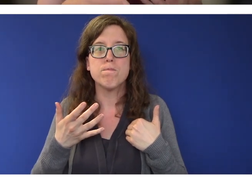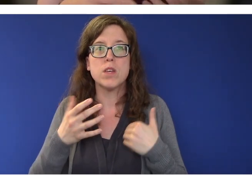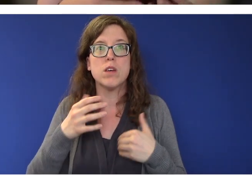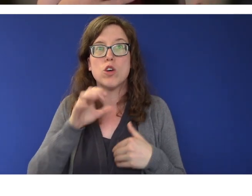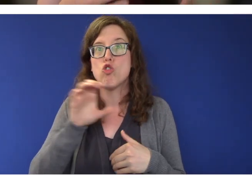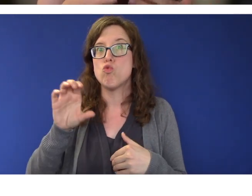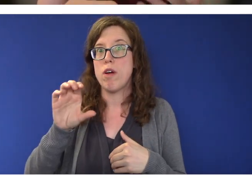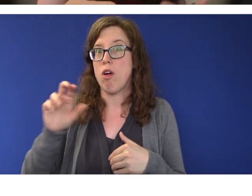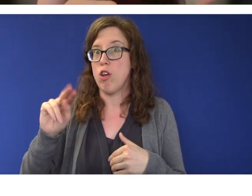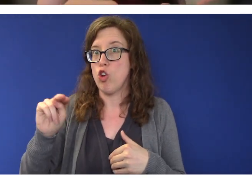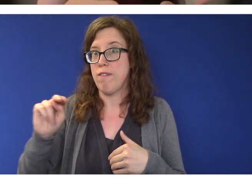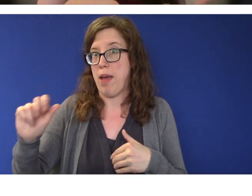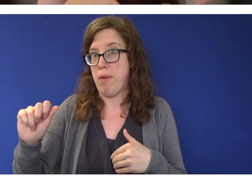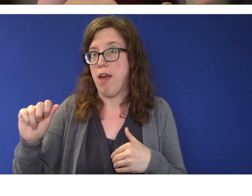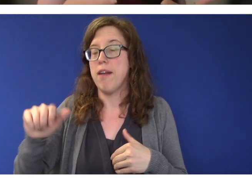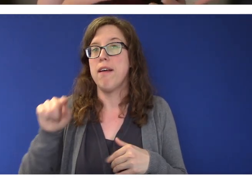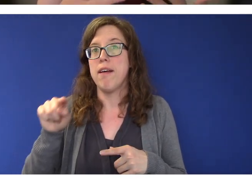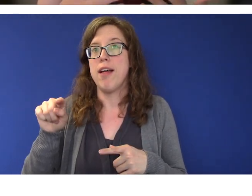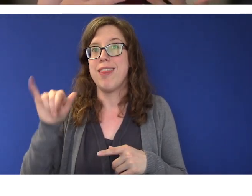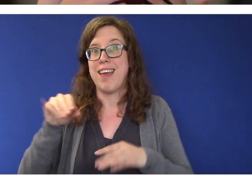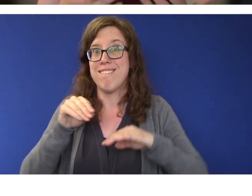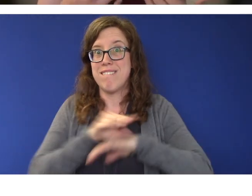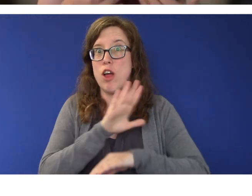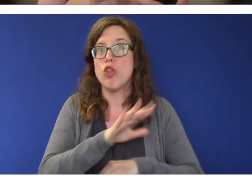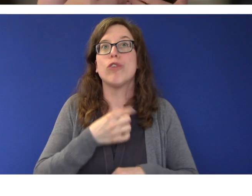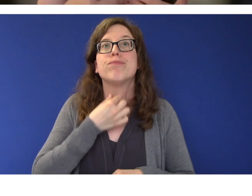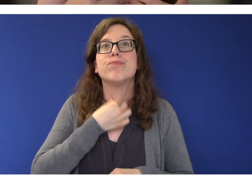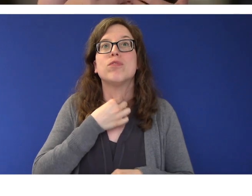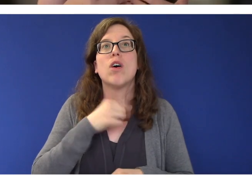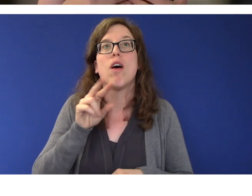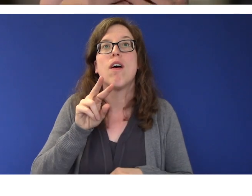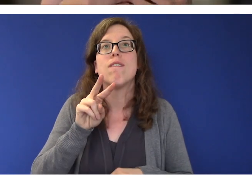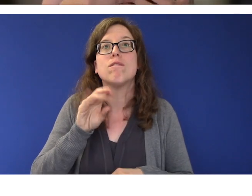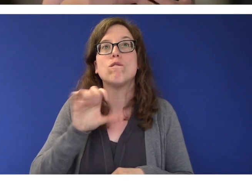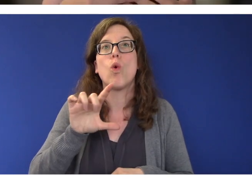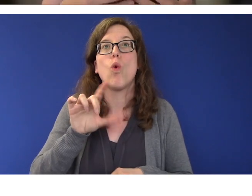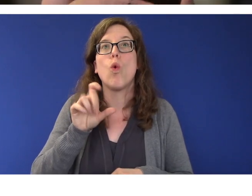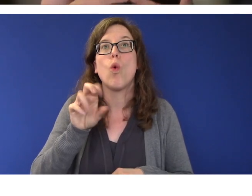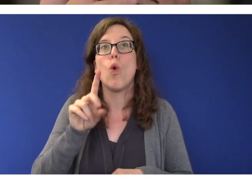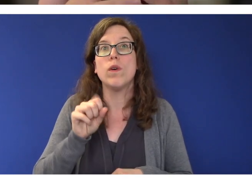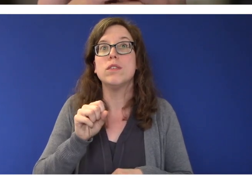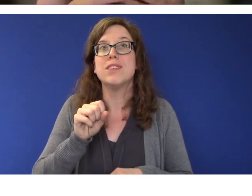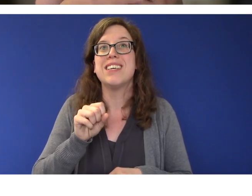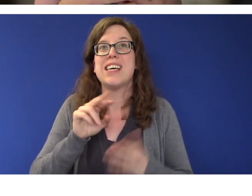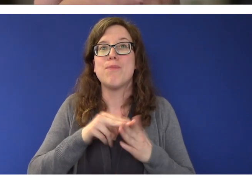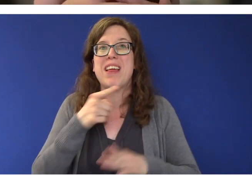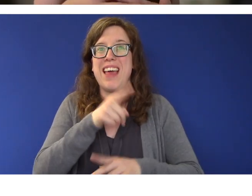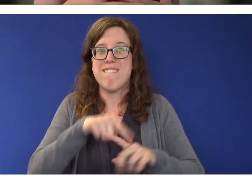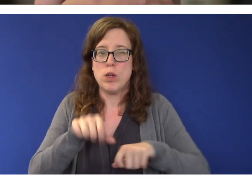with a cranial nerve abnormality that affects their vocal cords it takes a lot of effort and